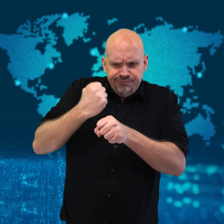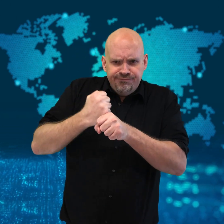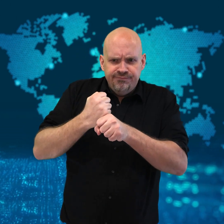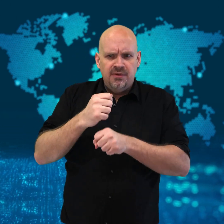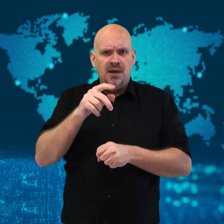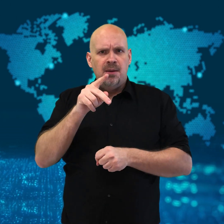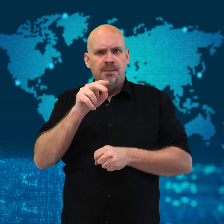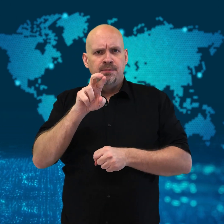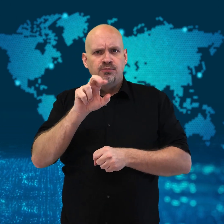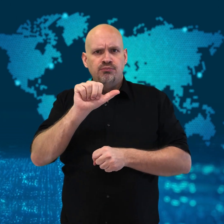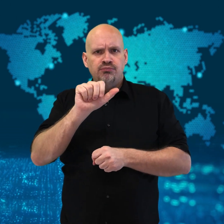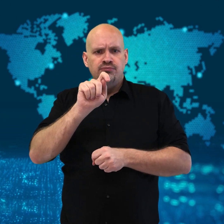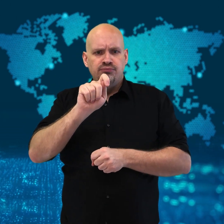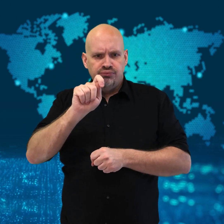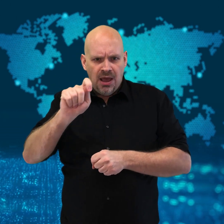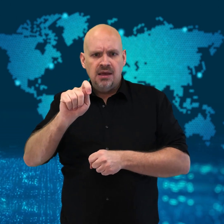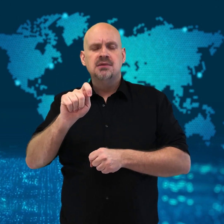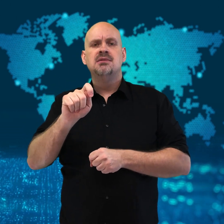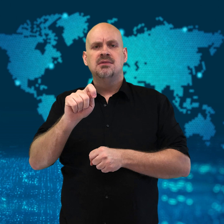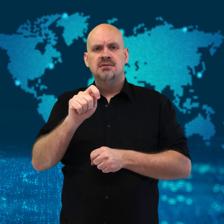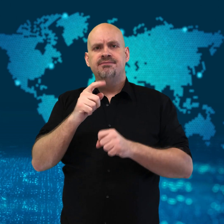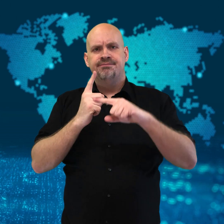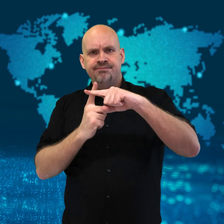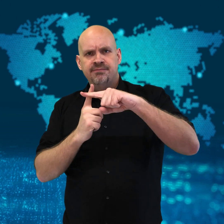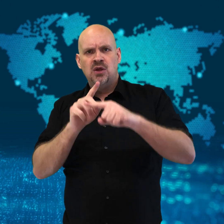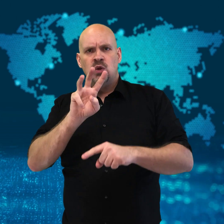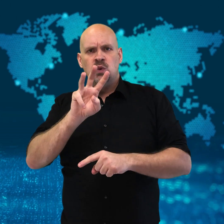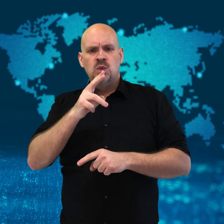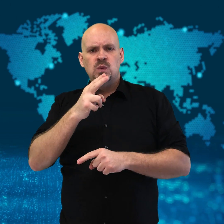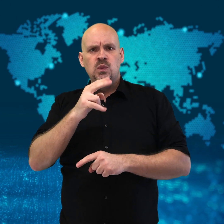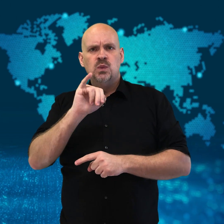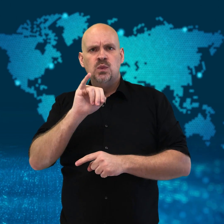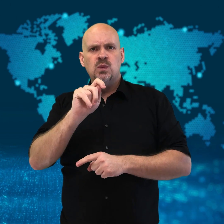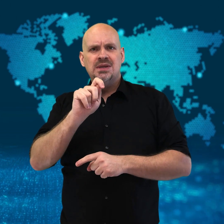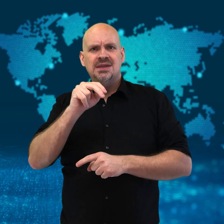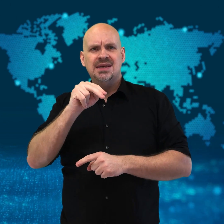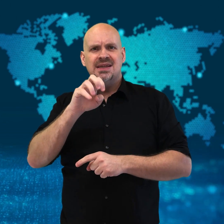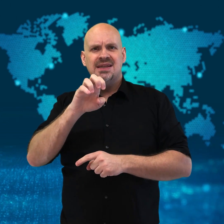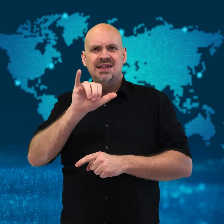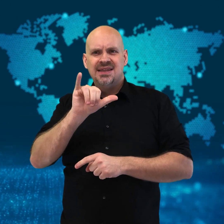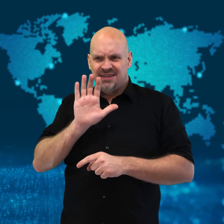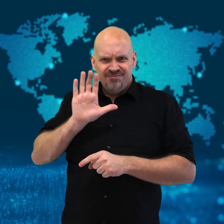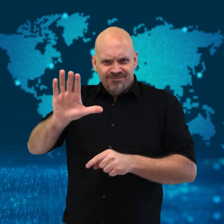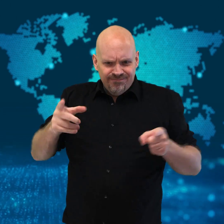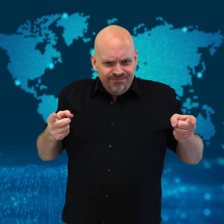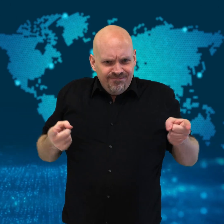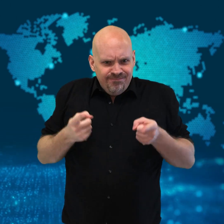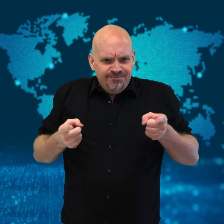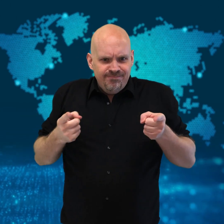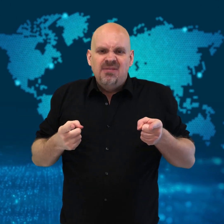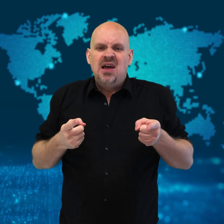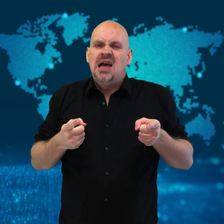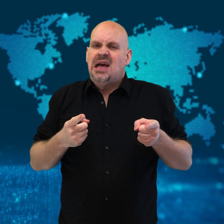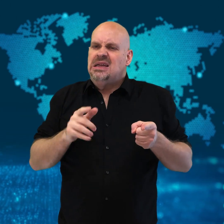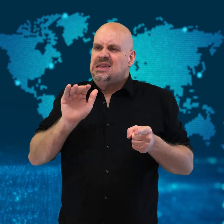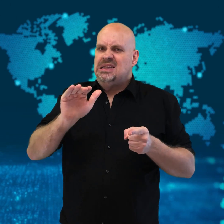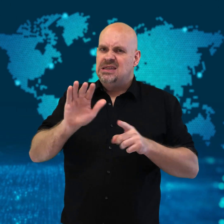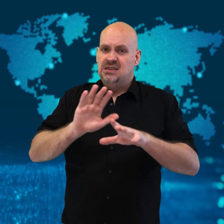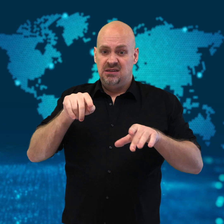It was reported that Boeing had previously recommended airlines